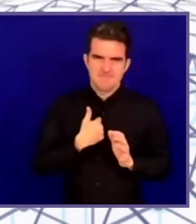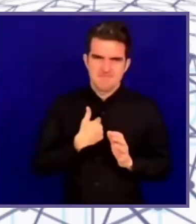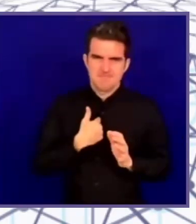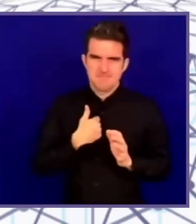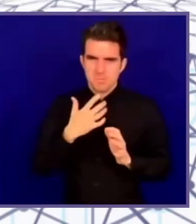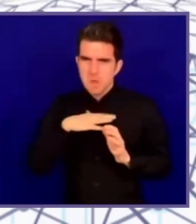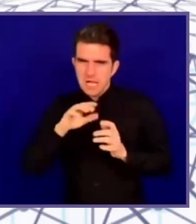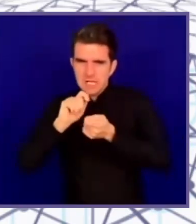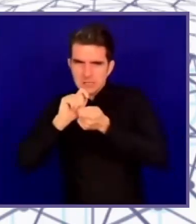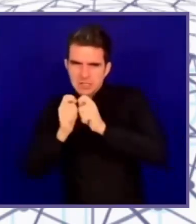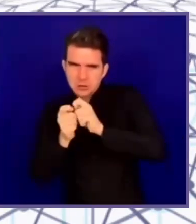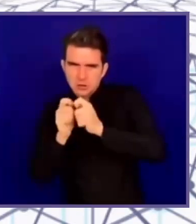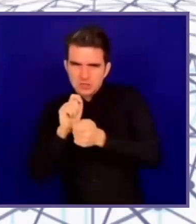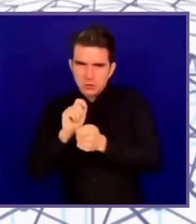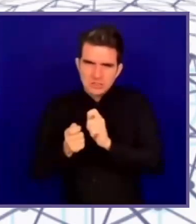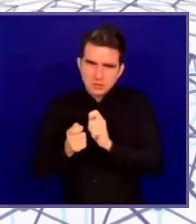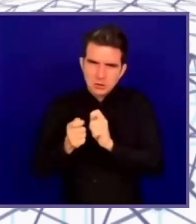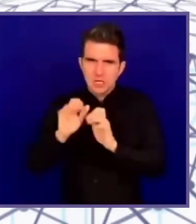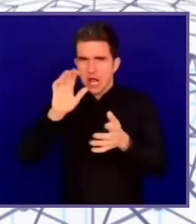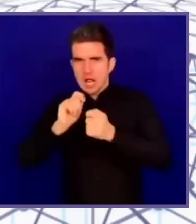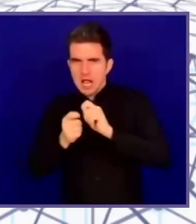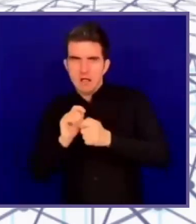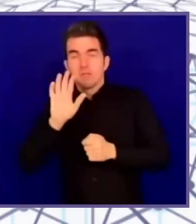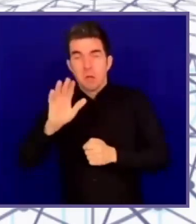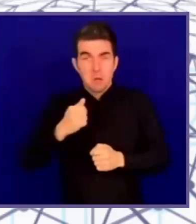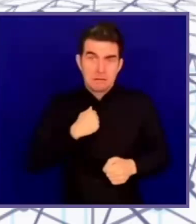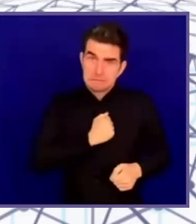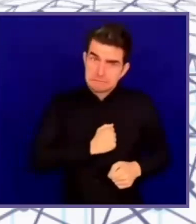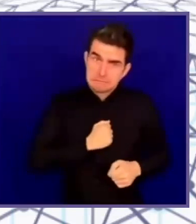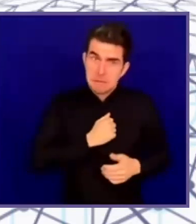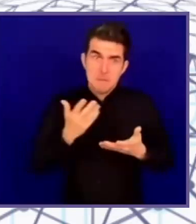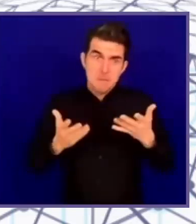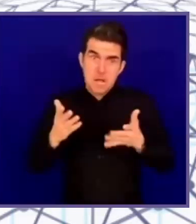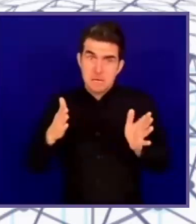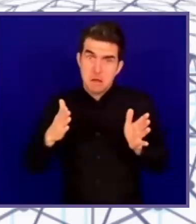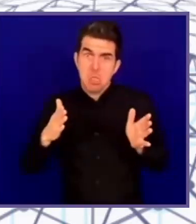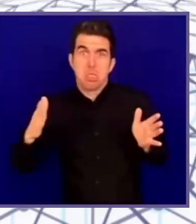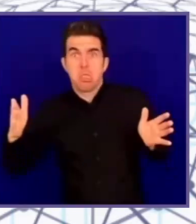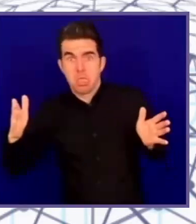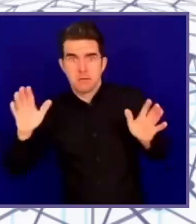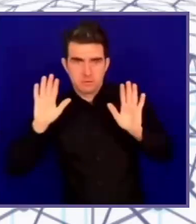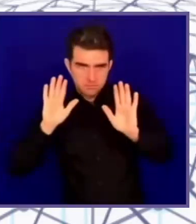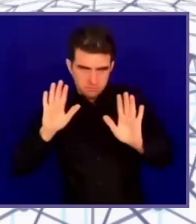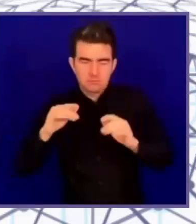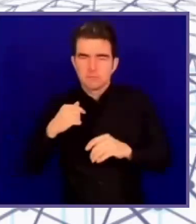talk to Google because I need Google, but I'll talk to I'll talk to everybody. So I've been an